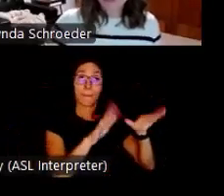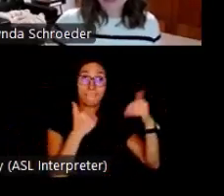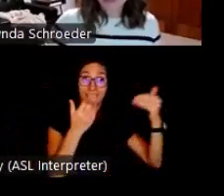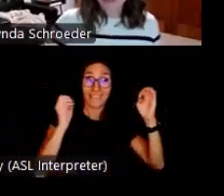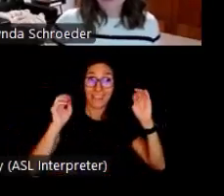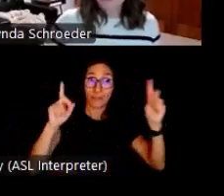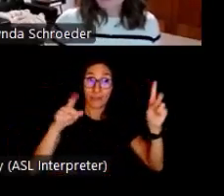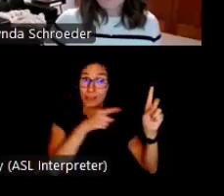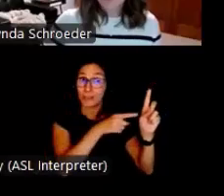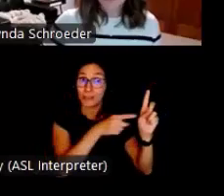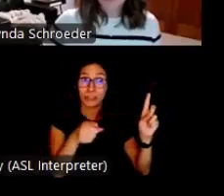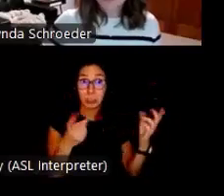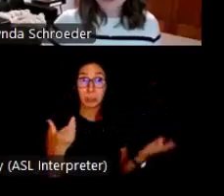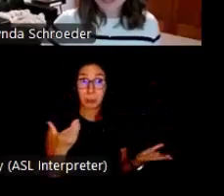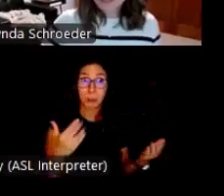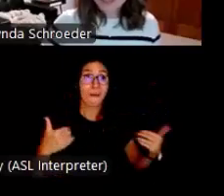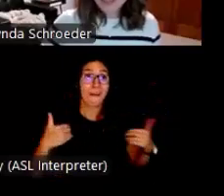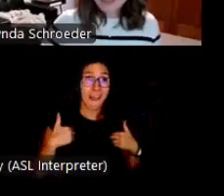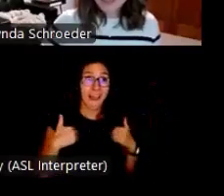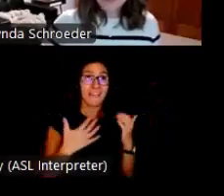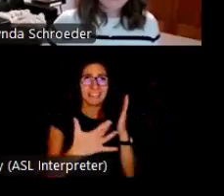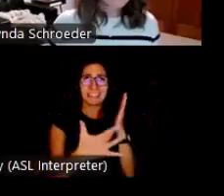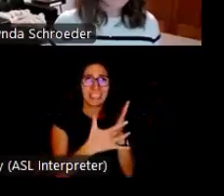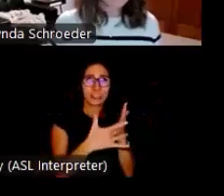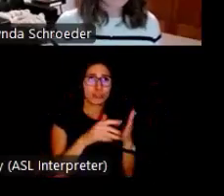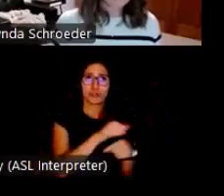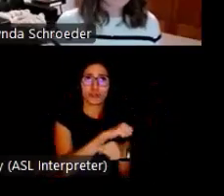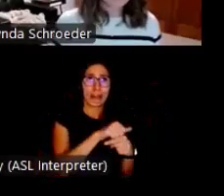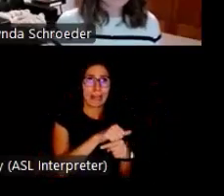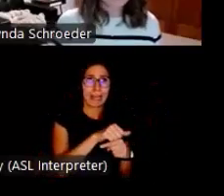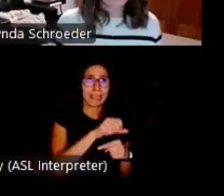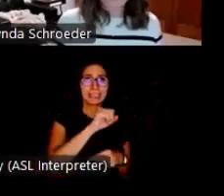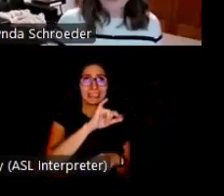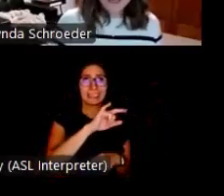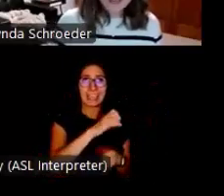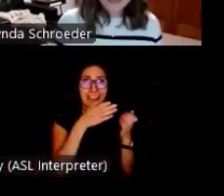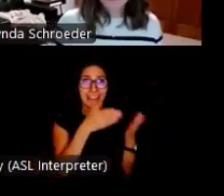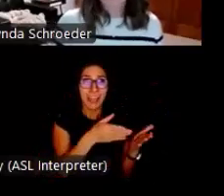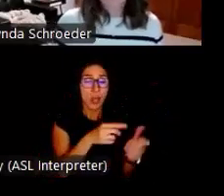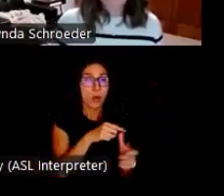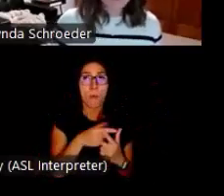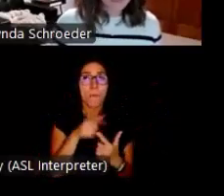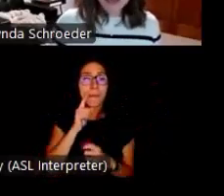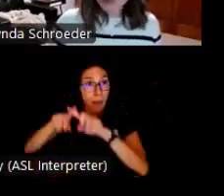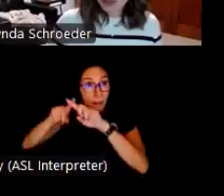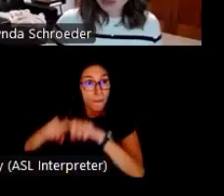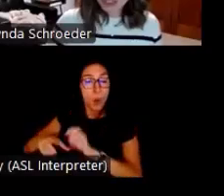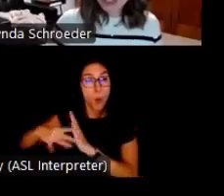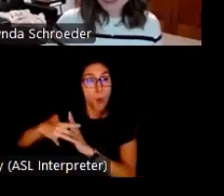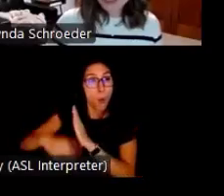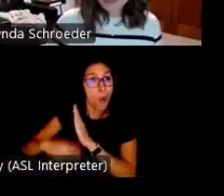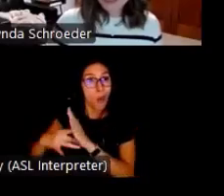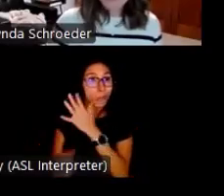a technical training site. It could be oil. It could be agriculture.